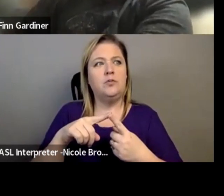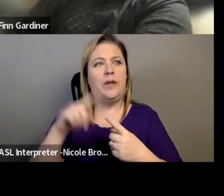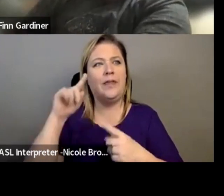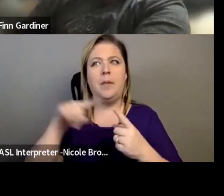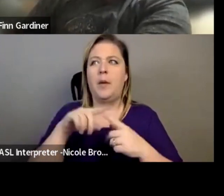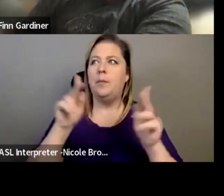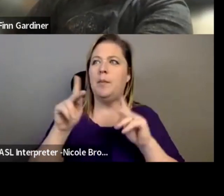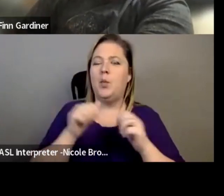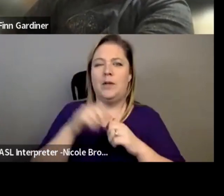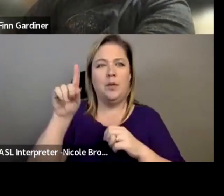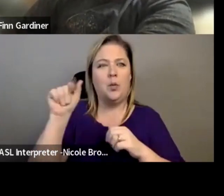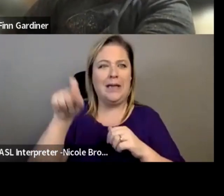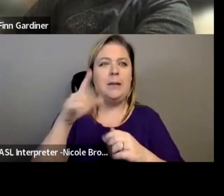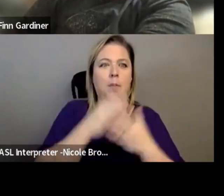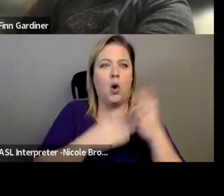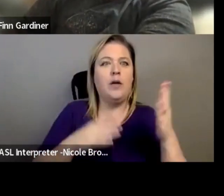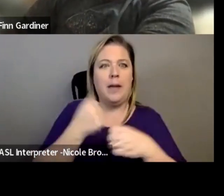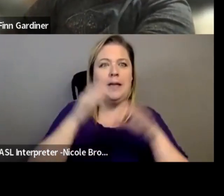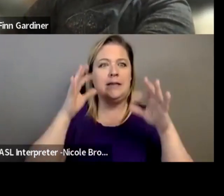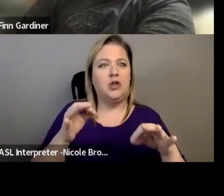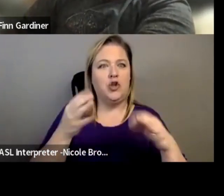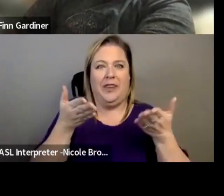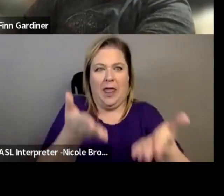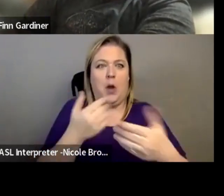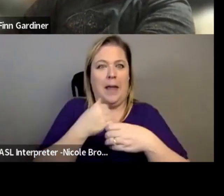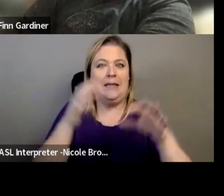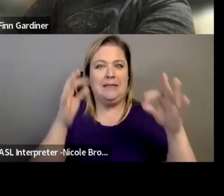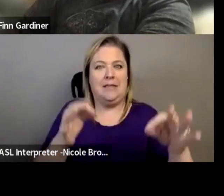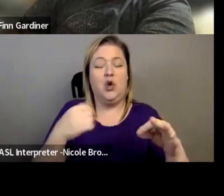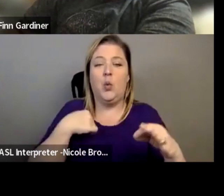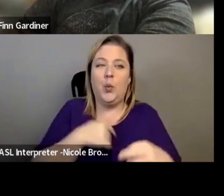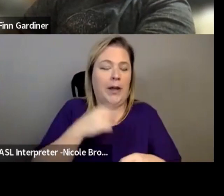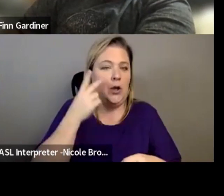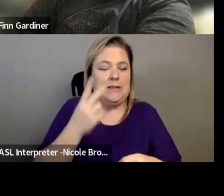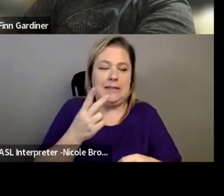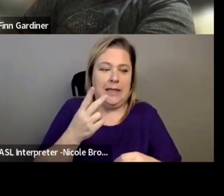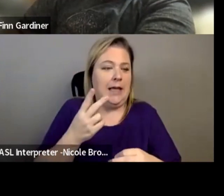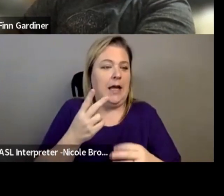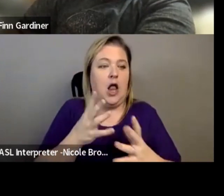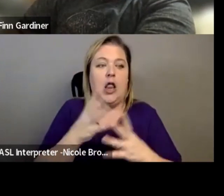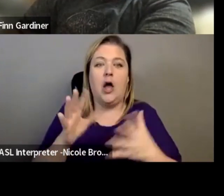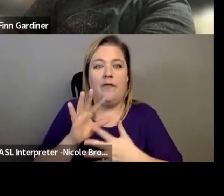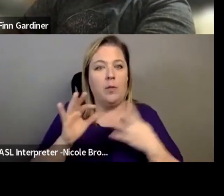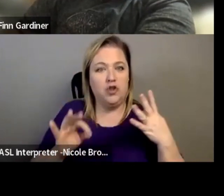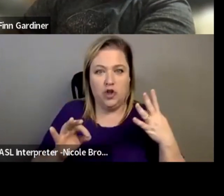decision makers at the table. Um, we're seeing again, a lot of the options that were extended